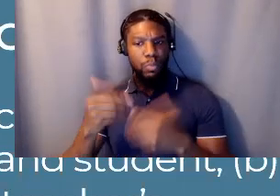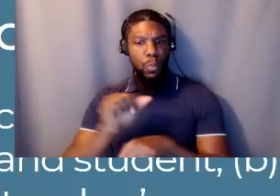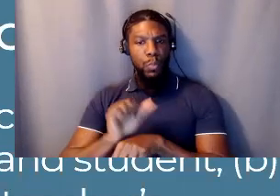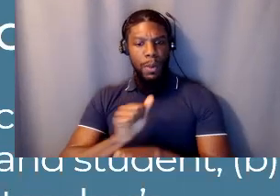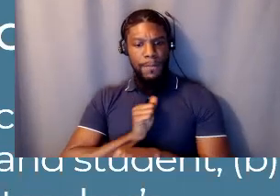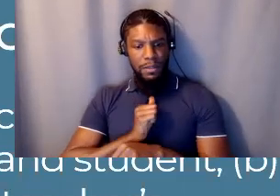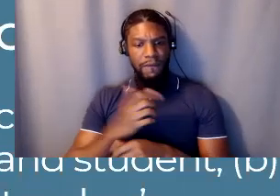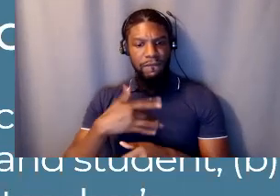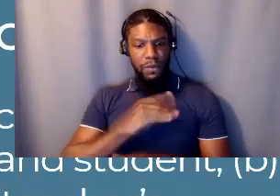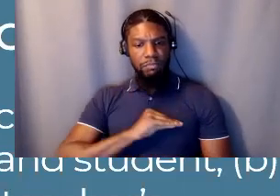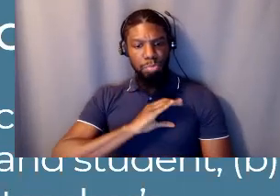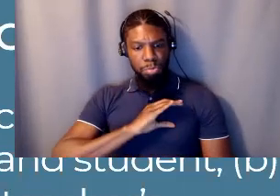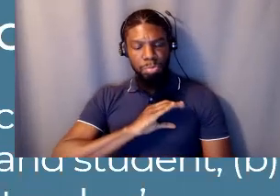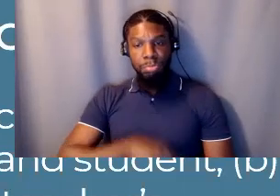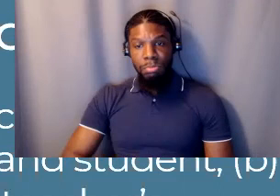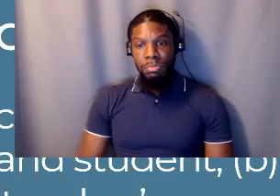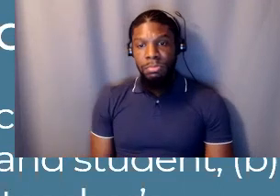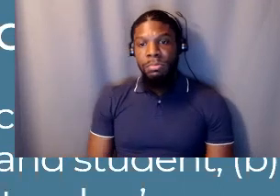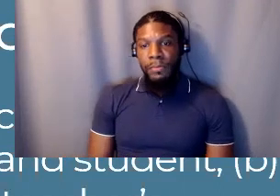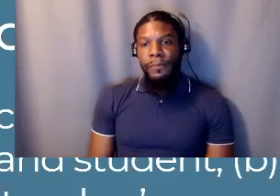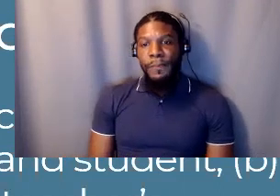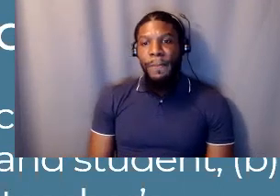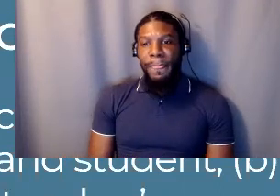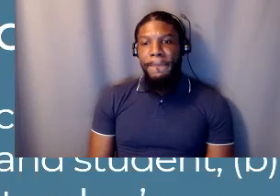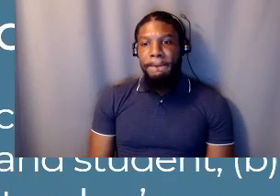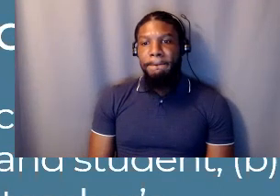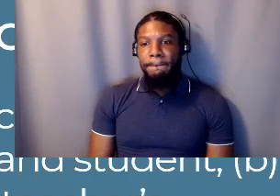A study that I did, kind of based on the work of Mackiewicz and Thompson and their--